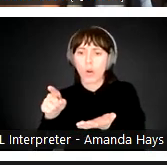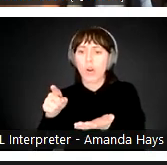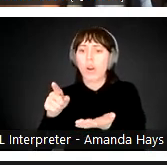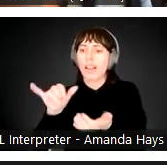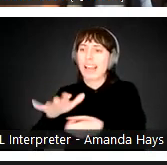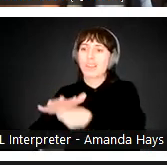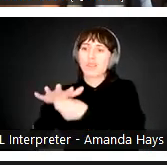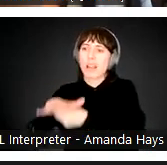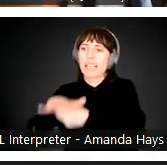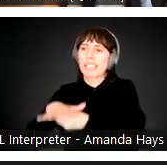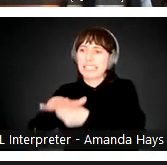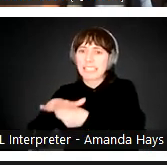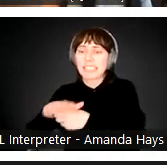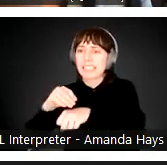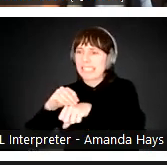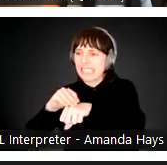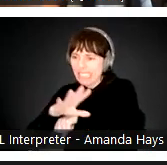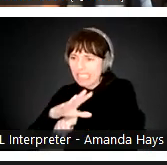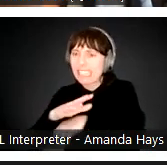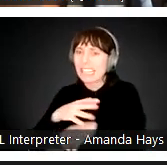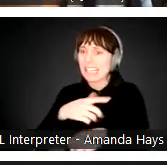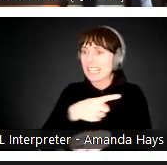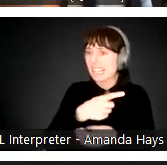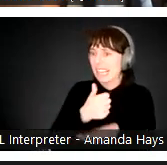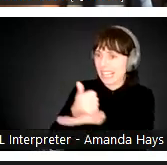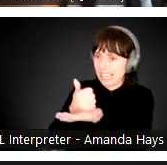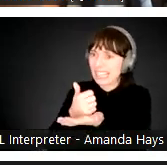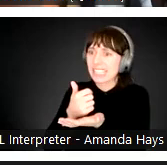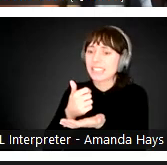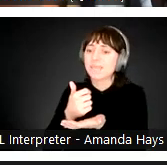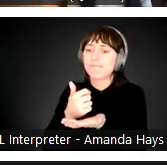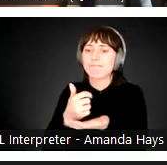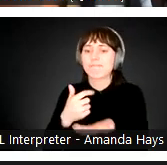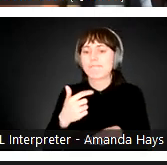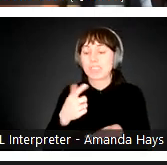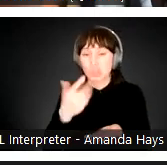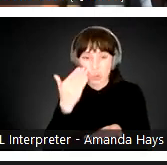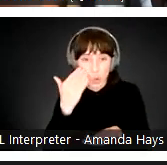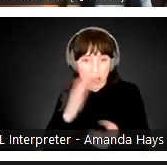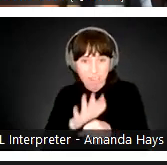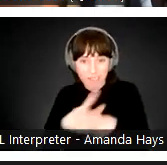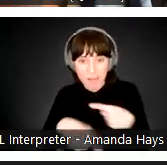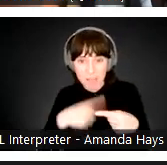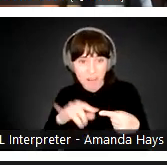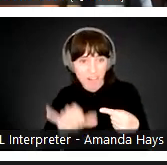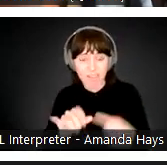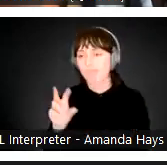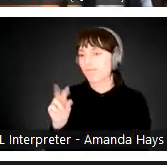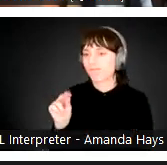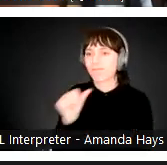We don't. I think there's a lot of excitement about Paxlovid, but we don't. And I think